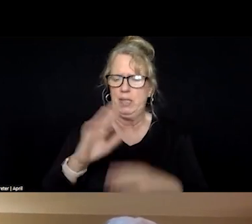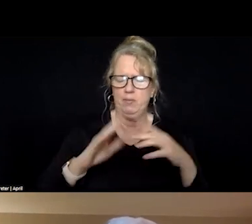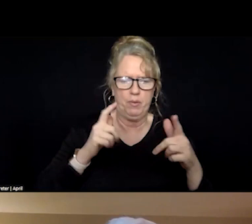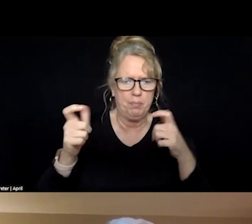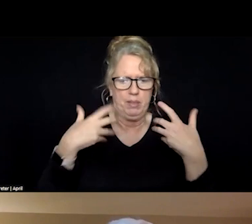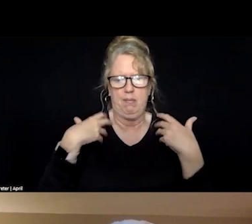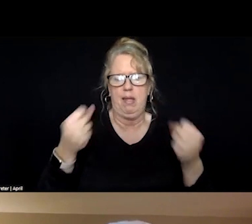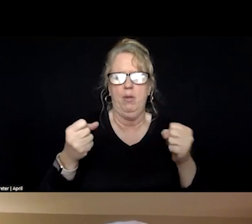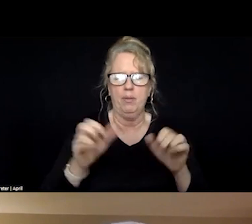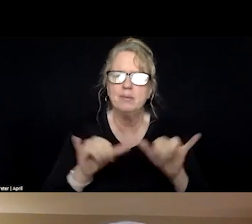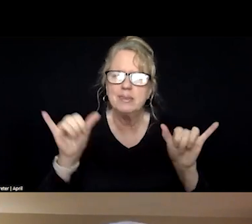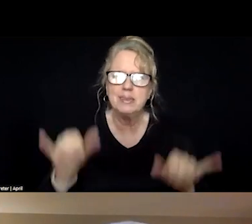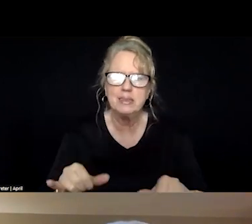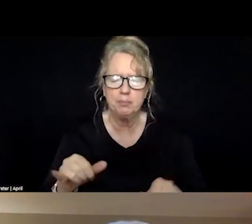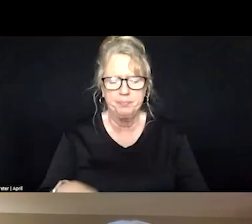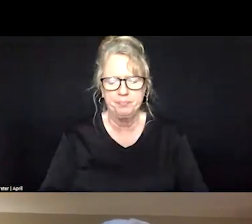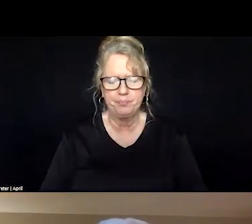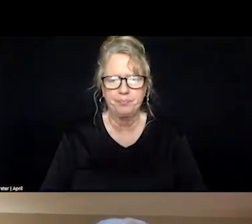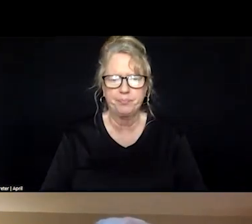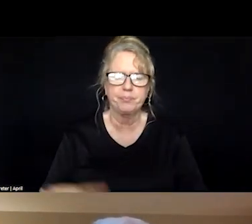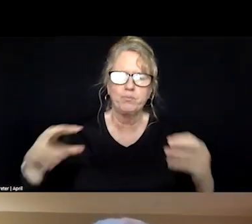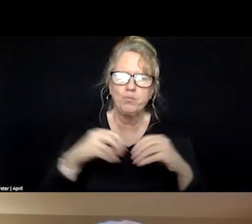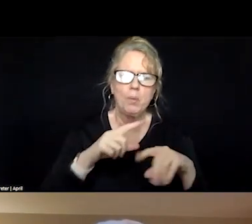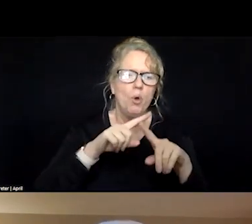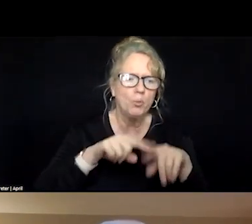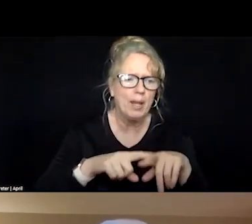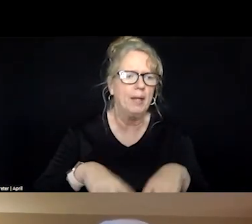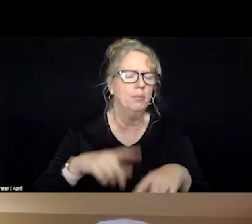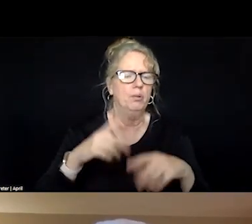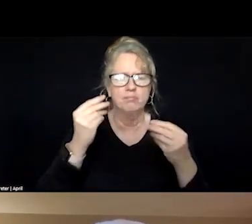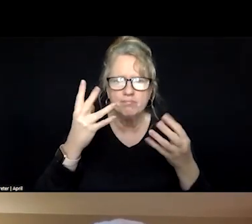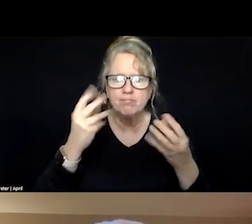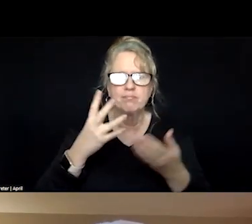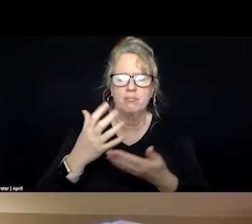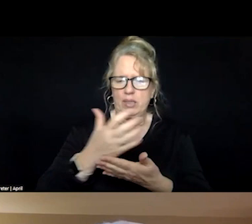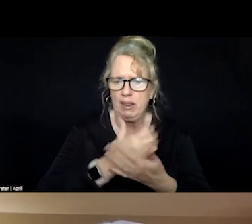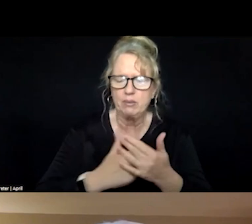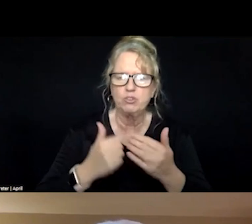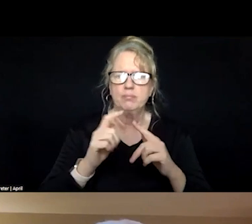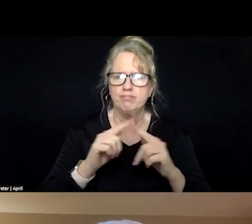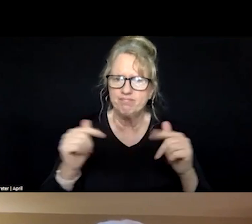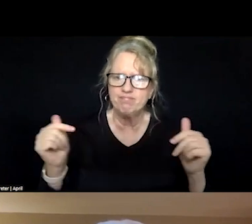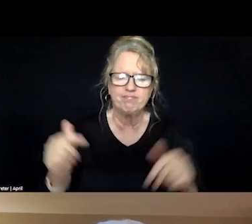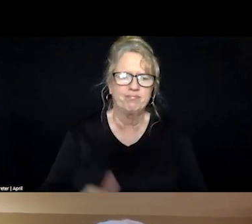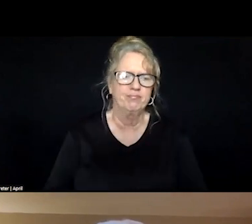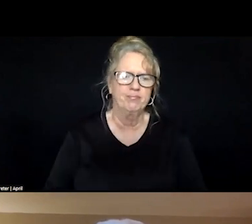ENABLES THE RELIABLE DATA COLLECTION.